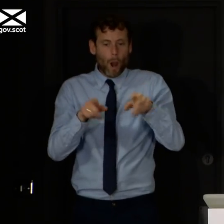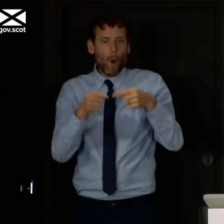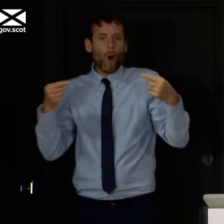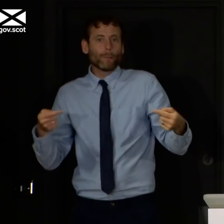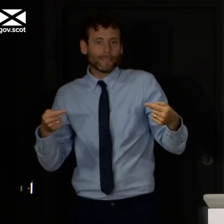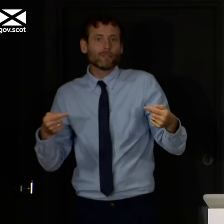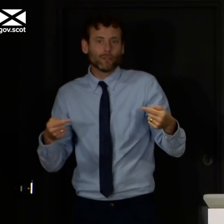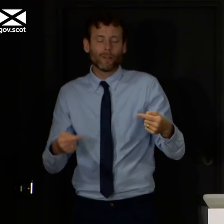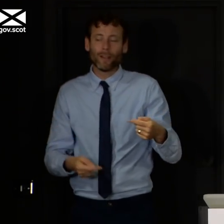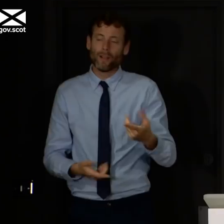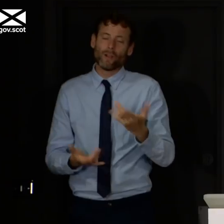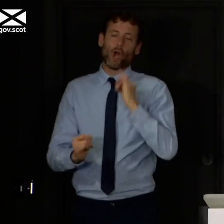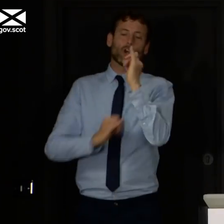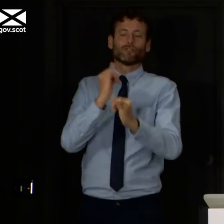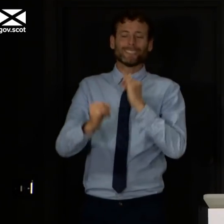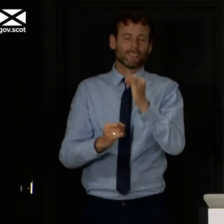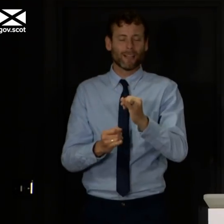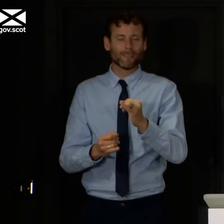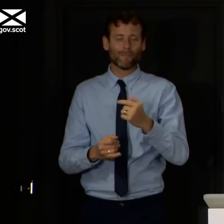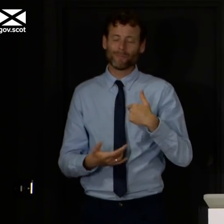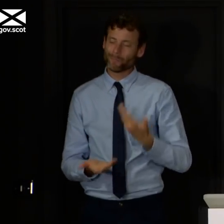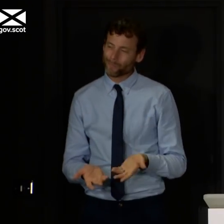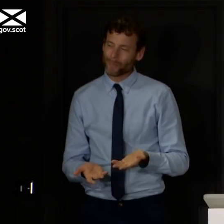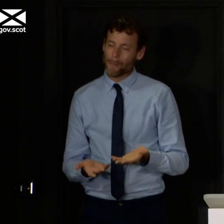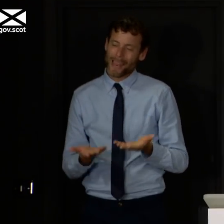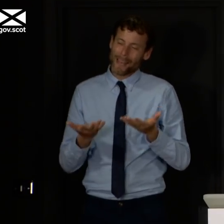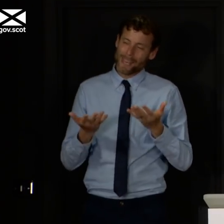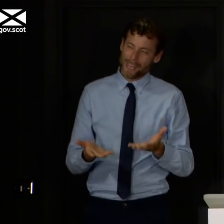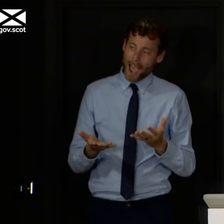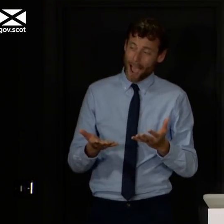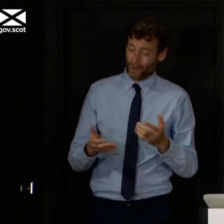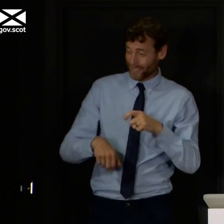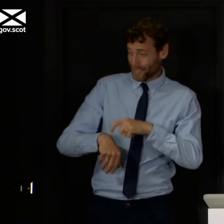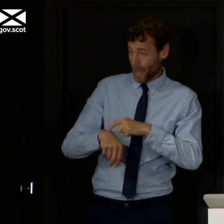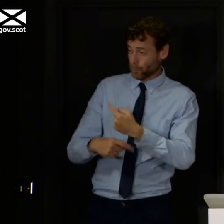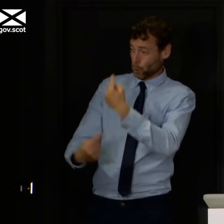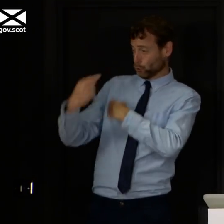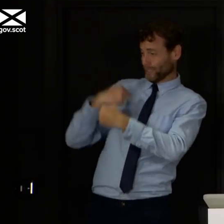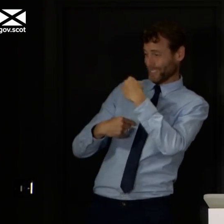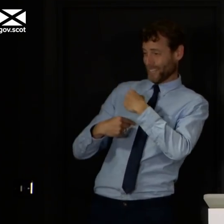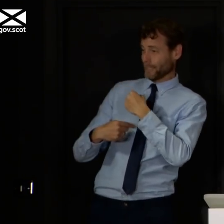this, people would rise above it, it is easy for politicians to say that whatever we decide